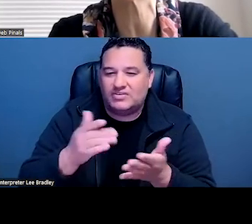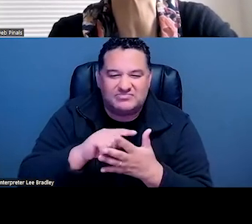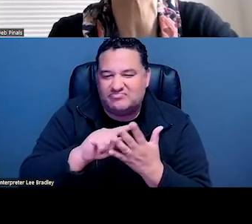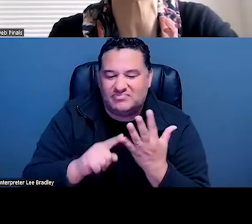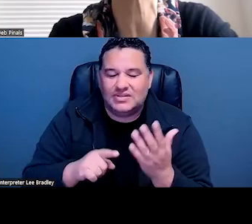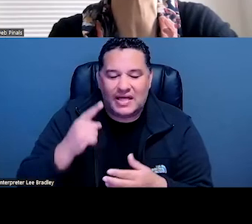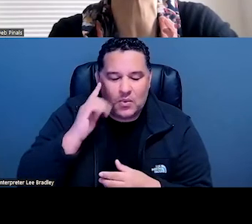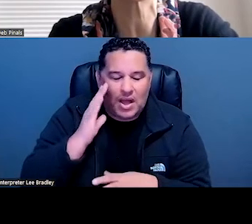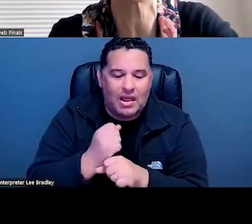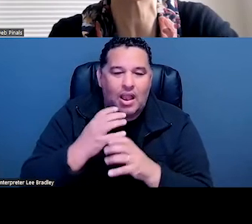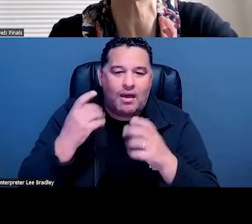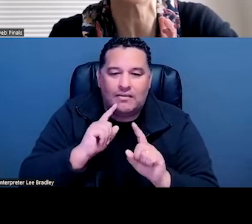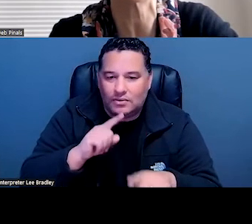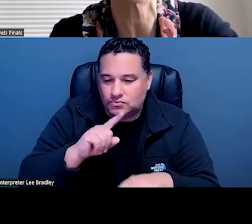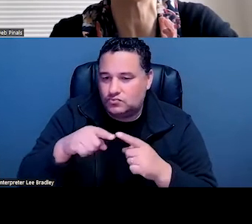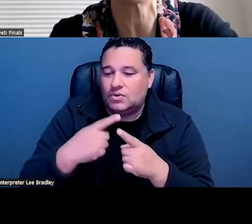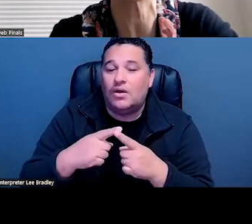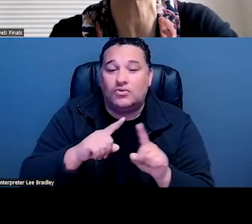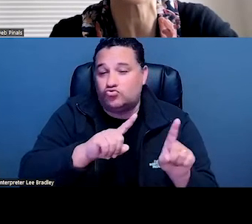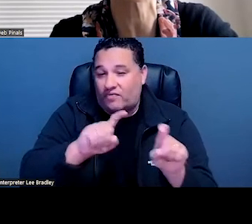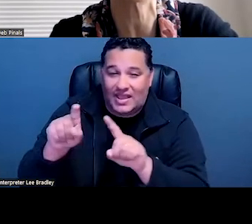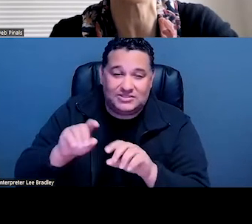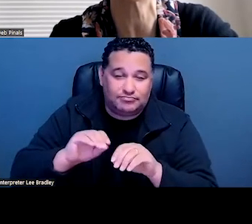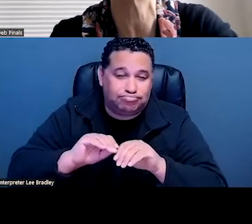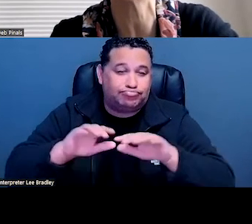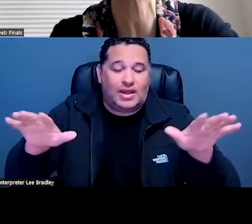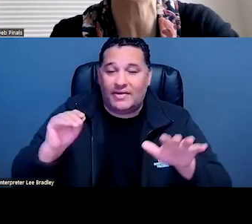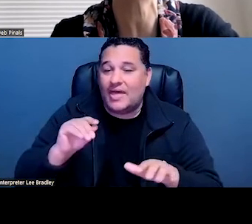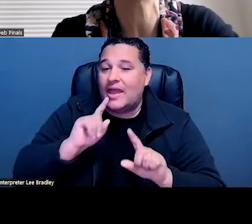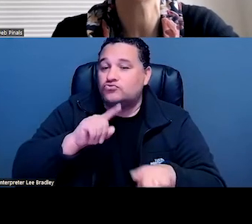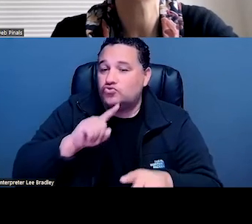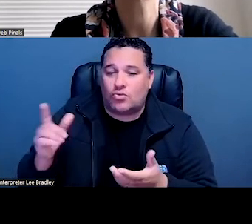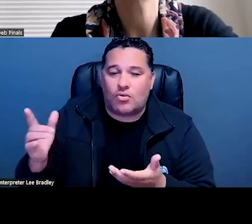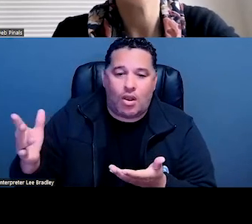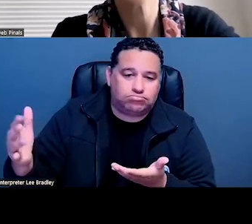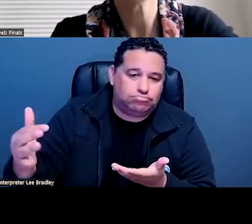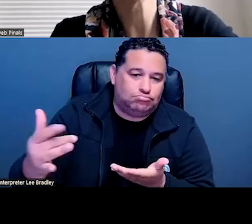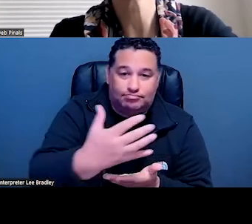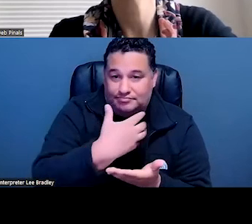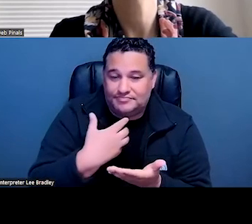, STABILIZATION, SERVICES. AND SO I THINK WE WILL GET A LOT OF ANSWERS, ONCE THAT SURVEY IS DISTRIBUTED